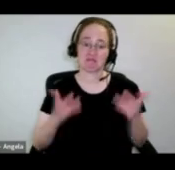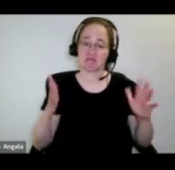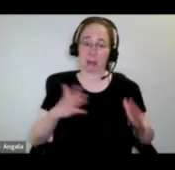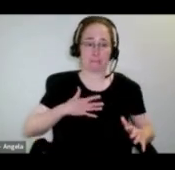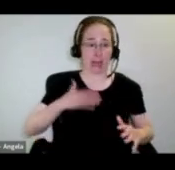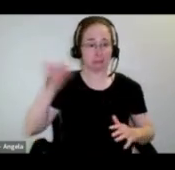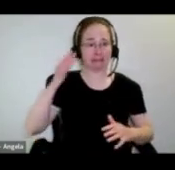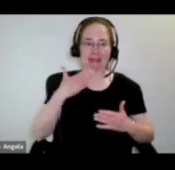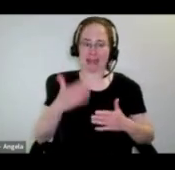David Watkins: Next slide.